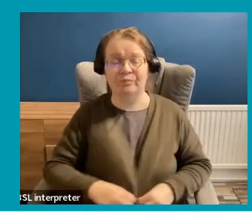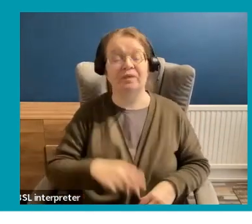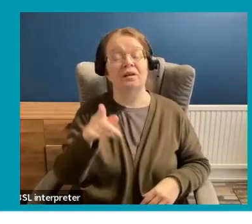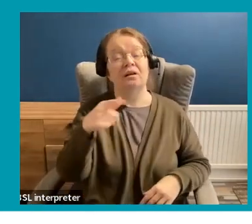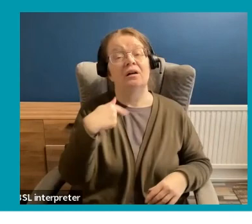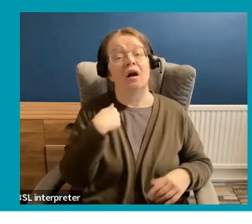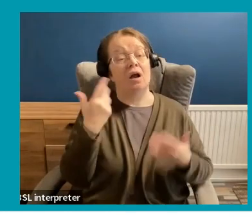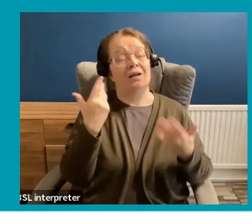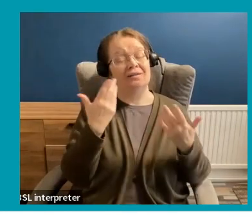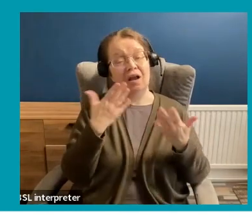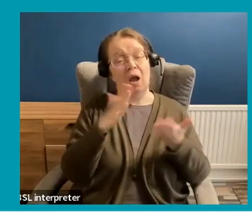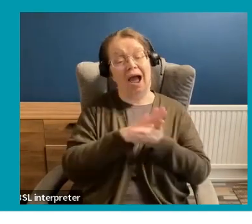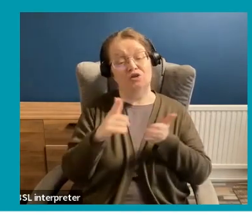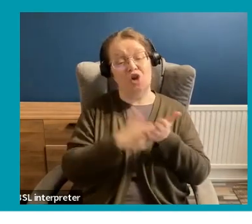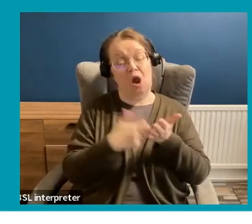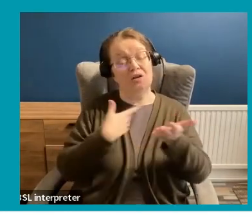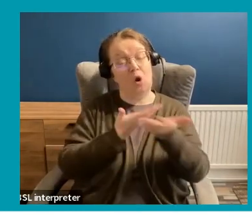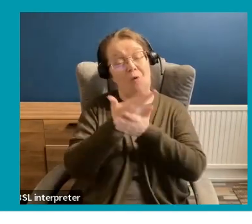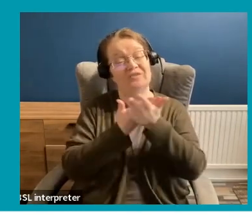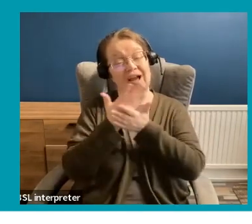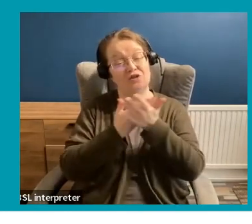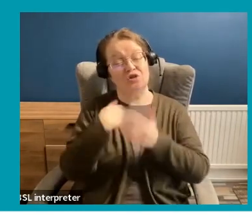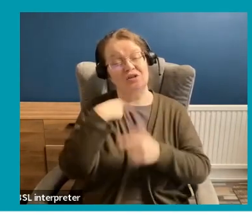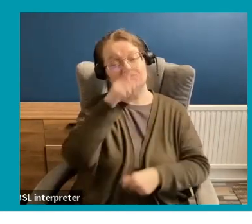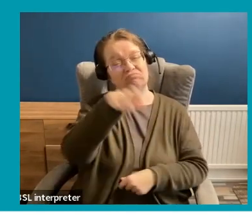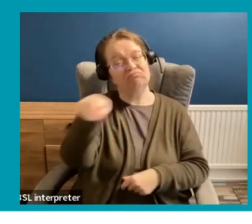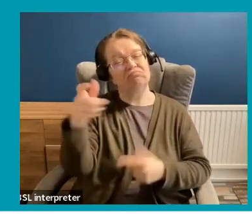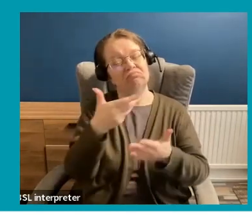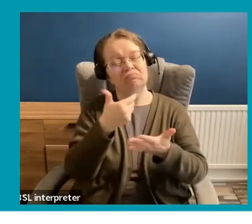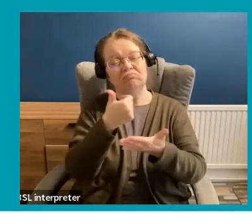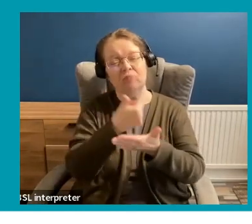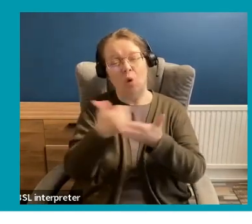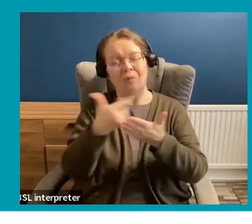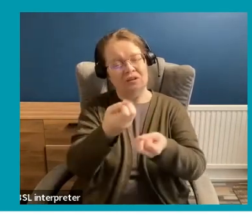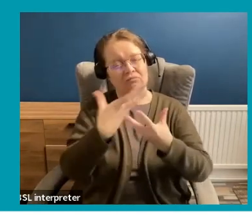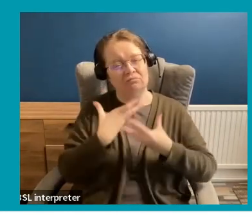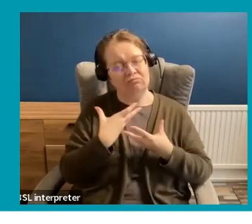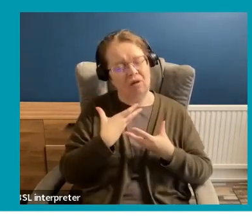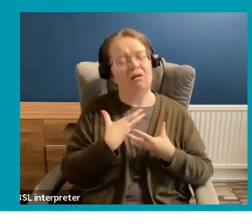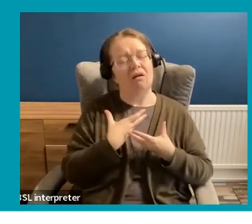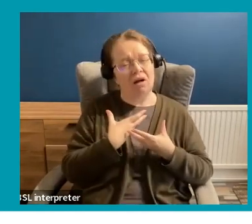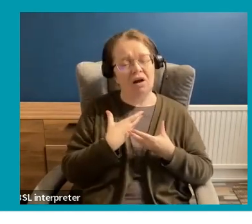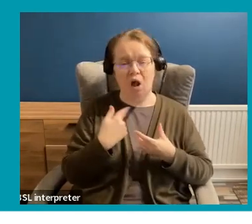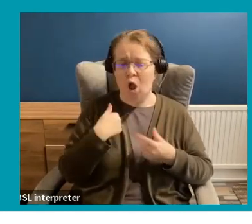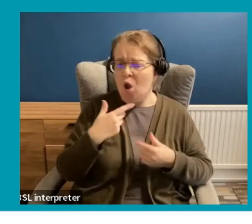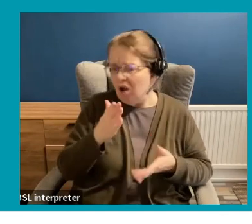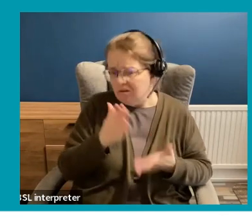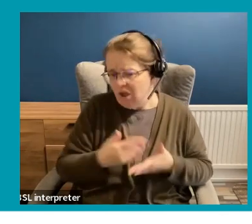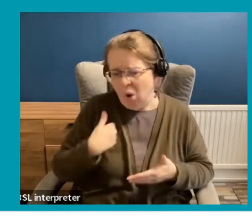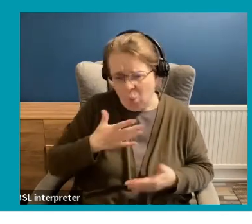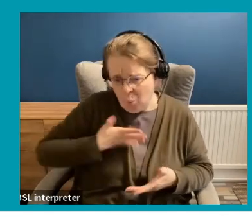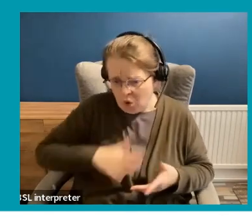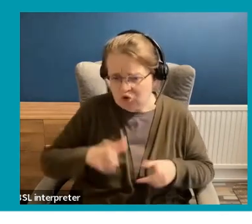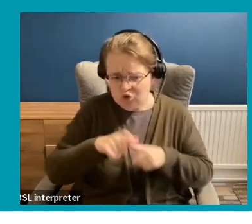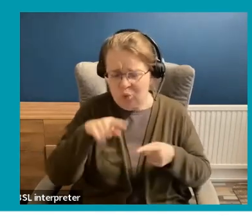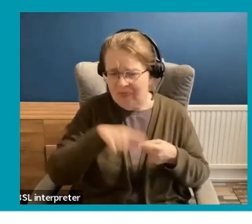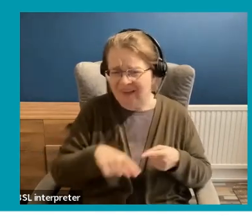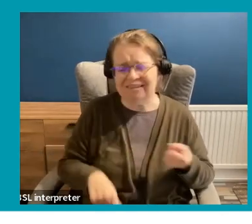people in a chart they often say to me, yes, we want to do this but it's going to cost a lot.